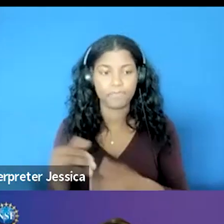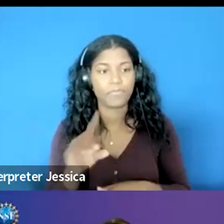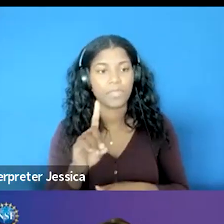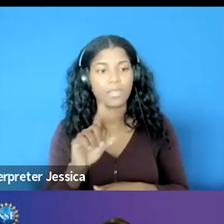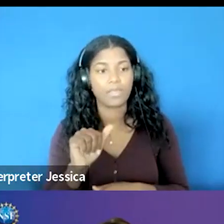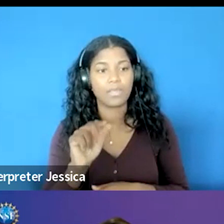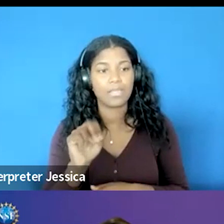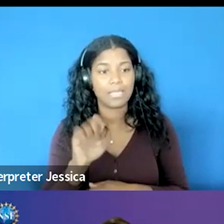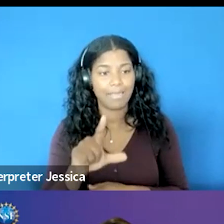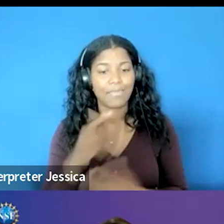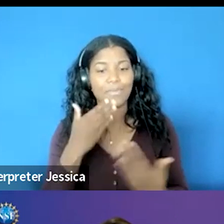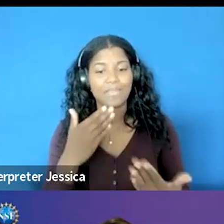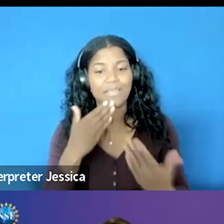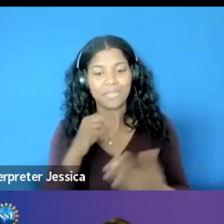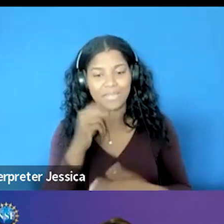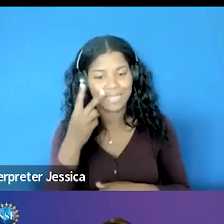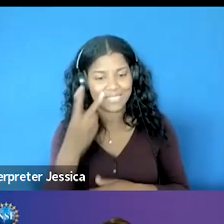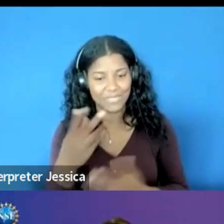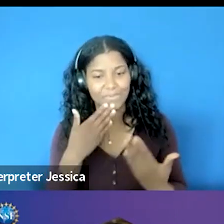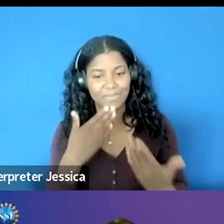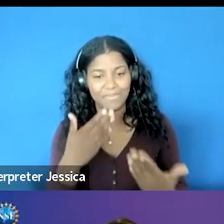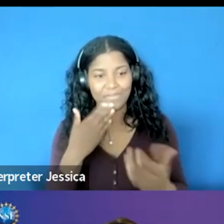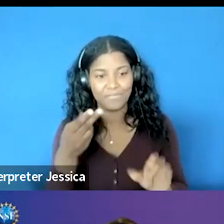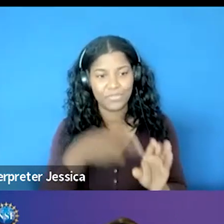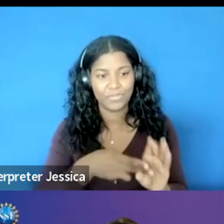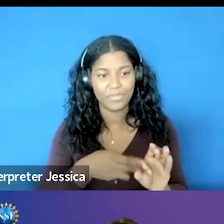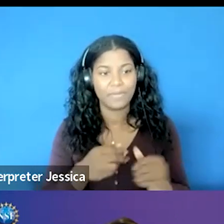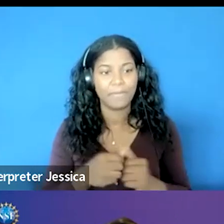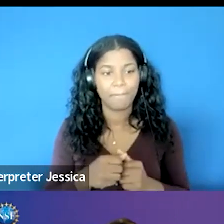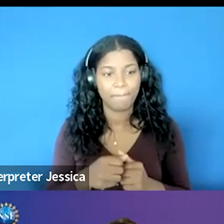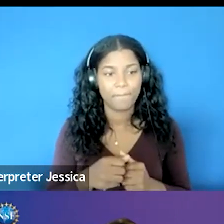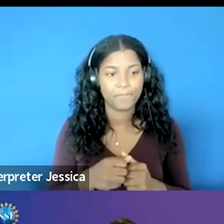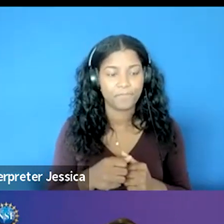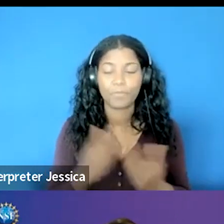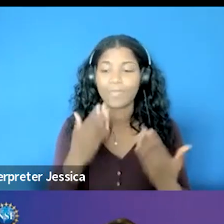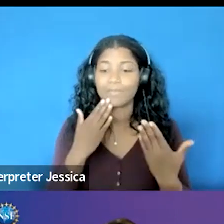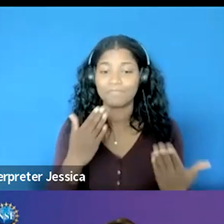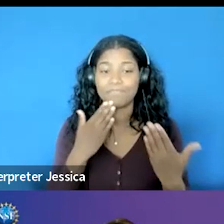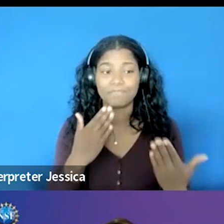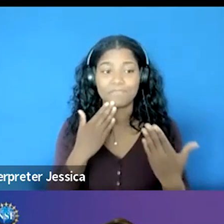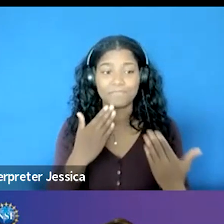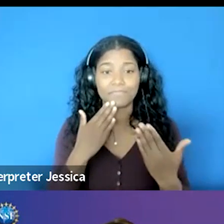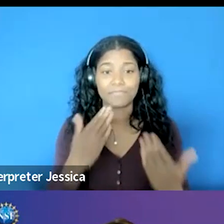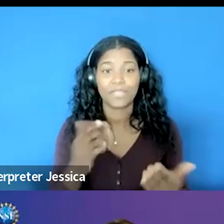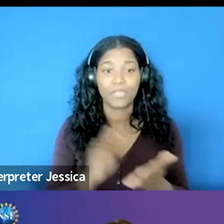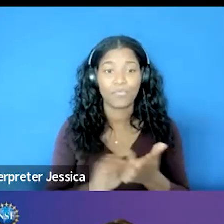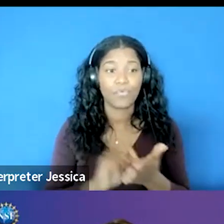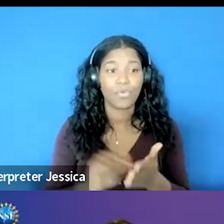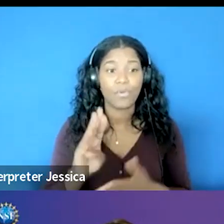thank you also for joining us for the Q&A. So someone wants to give a huge thank you to whoever wrote the blog that was mentioned.